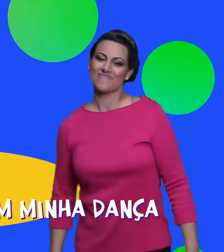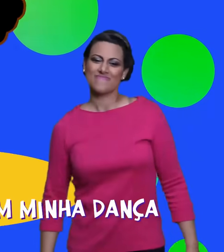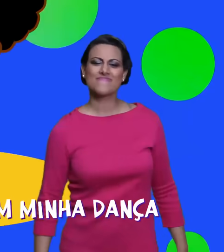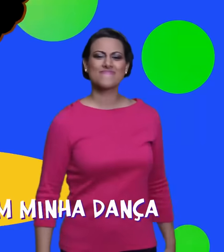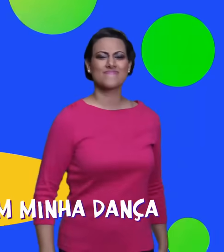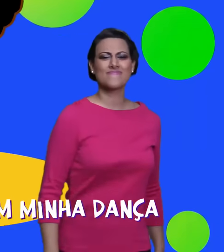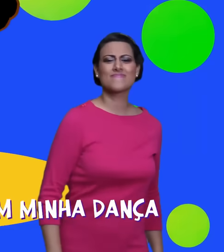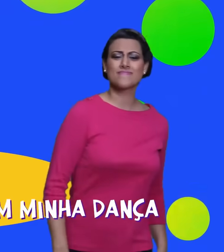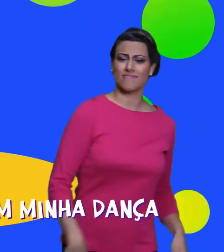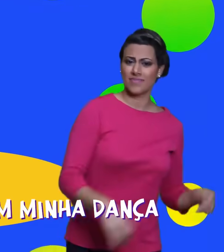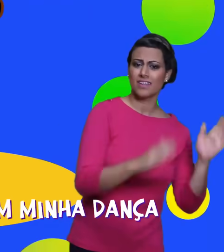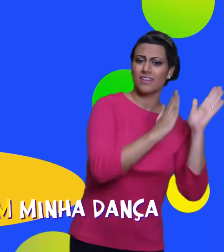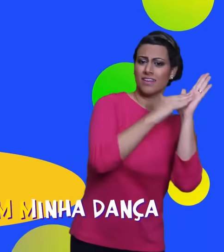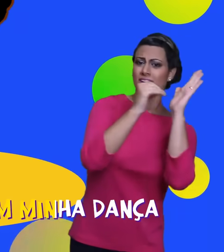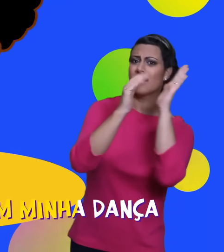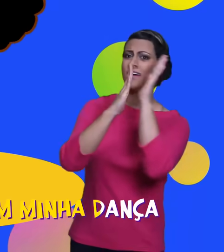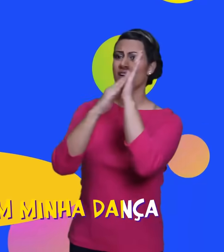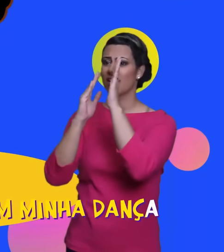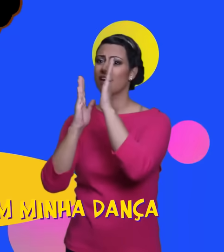I WILL PRAISE CHRIST WITH MY DANCE